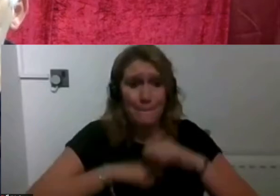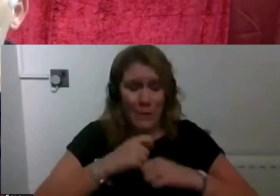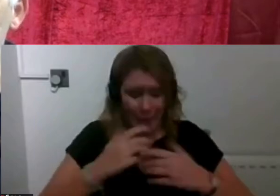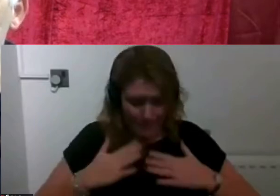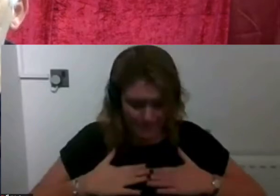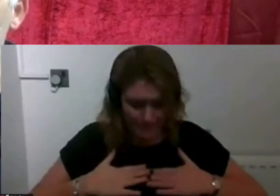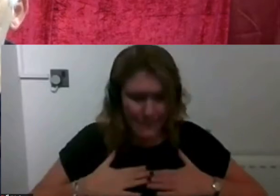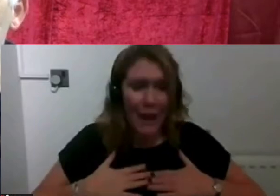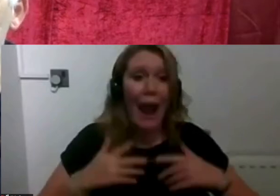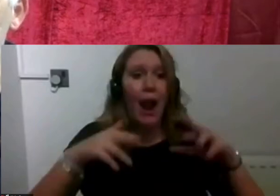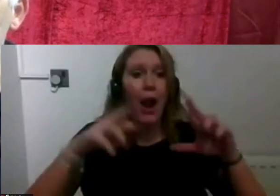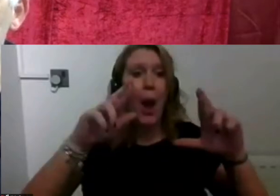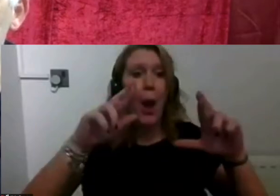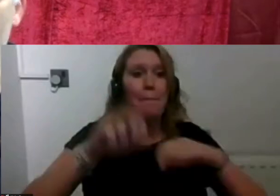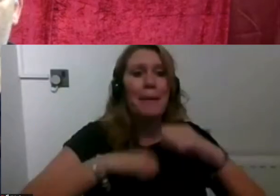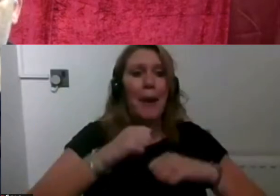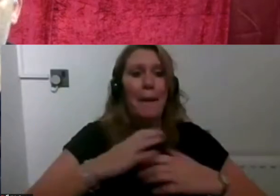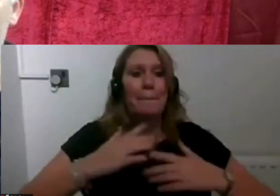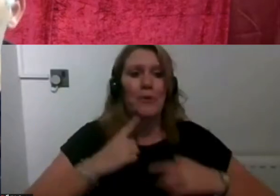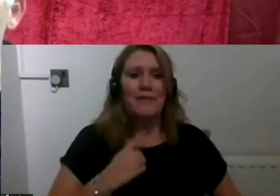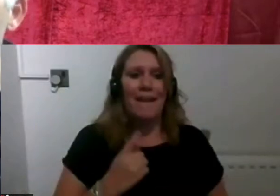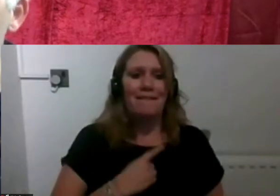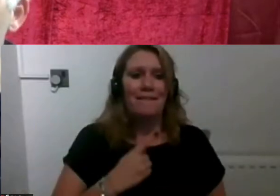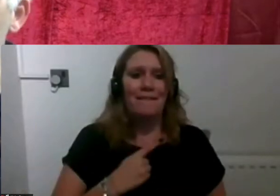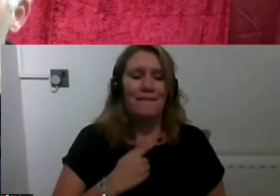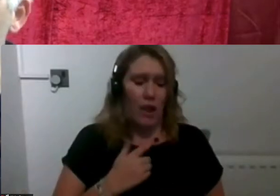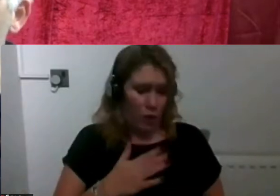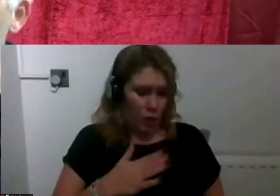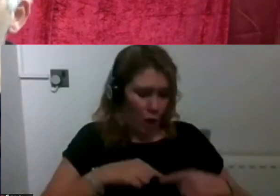Open your hearts and your souls